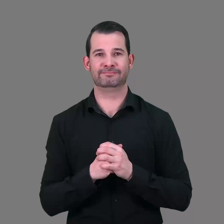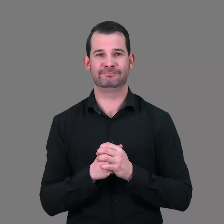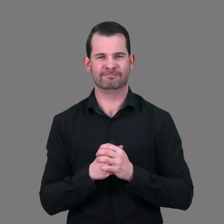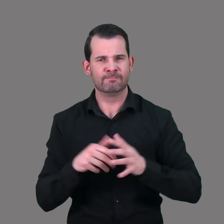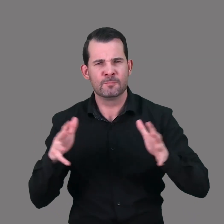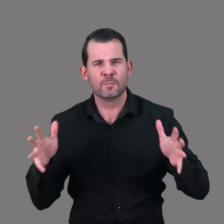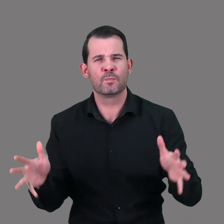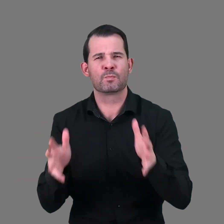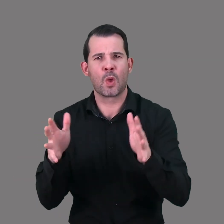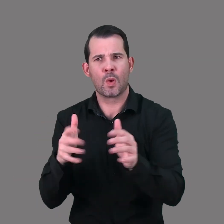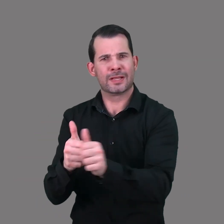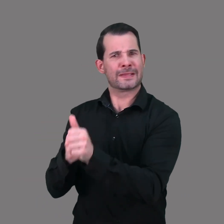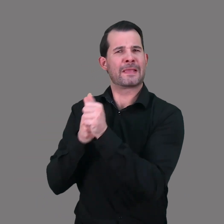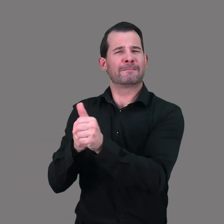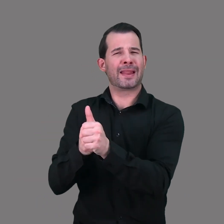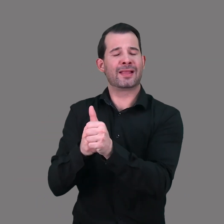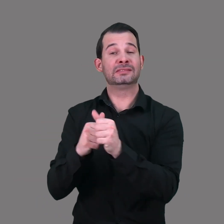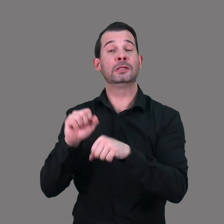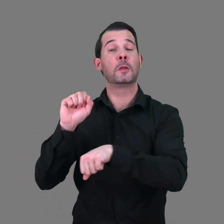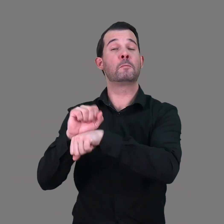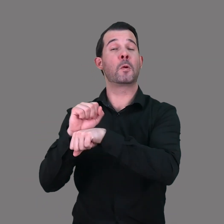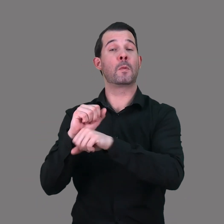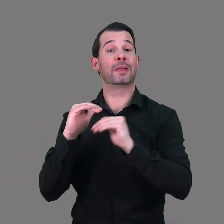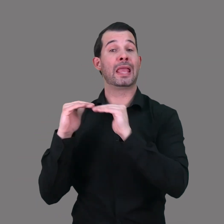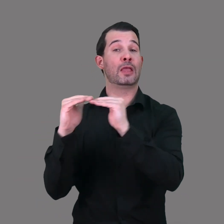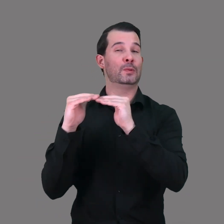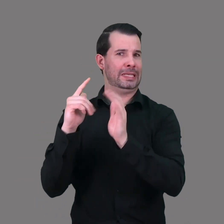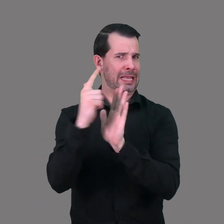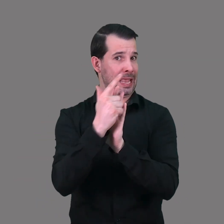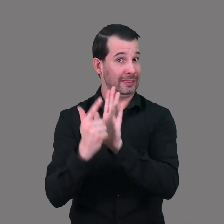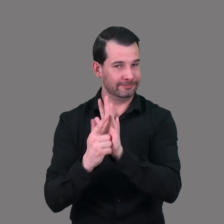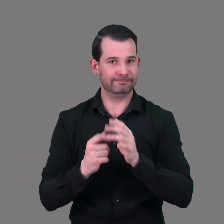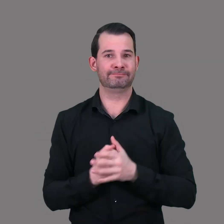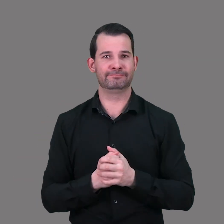Promoting compliance with the Employment Equity Act